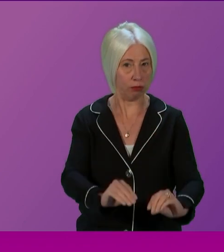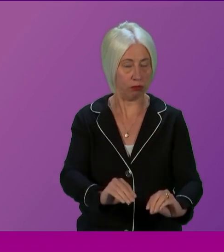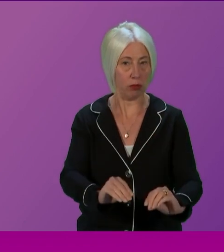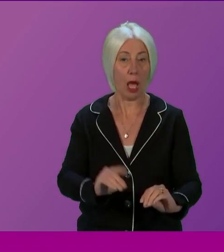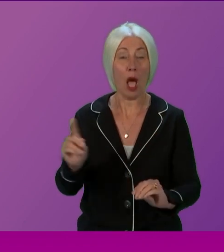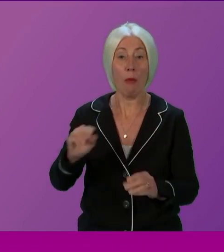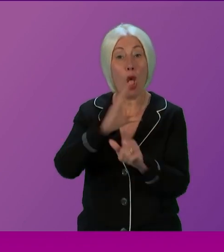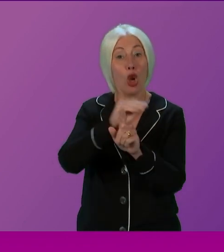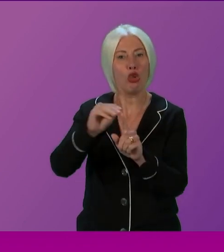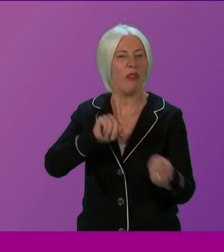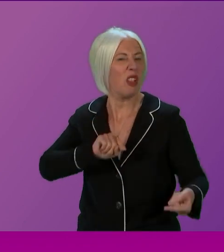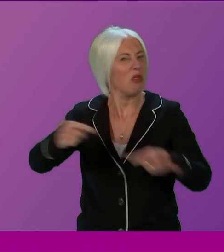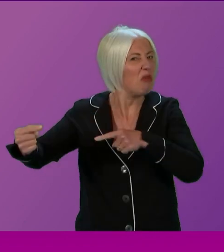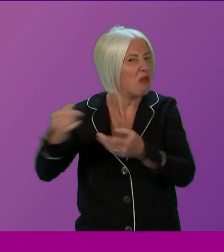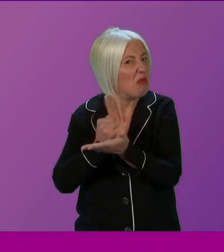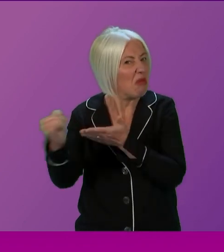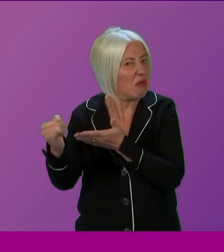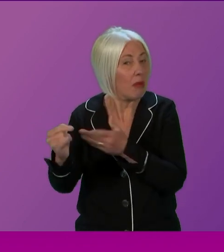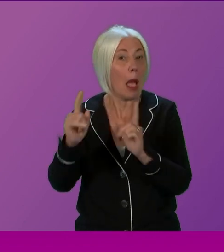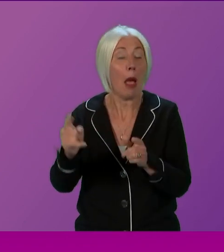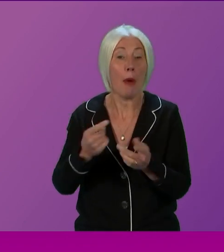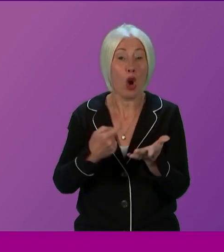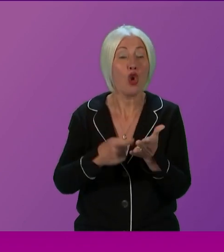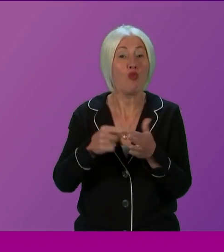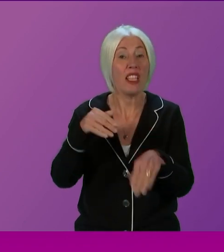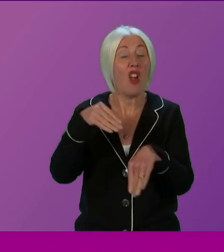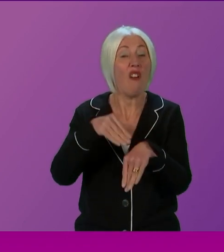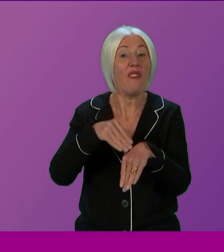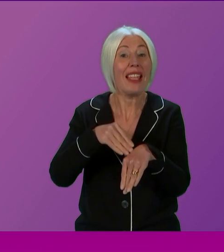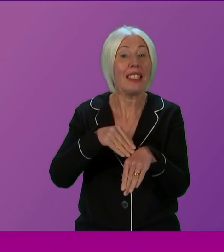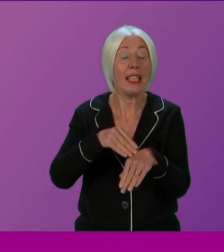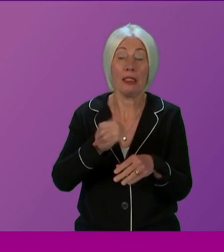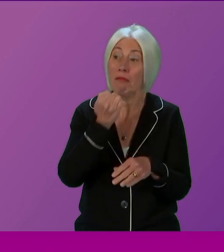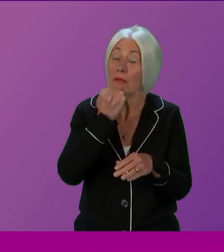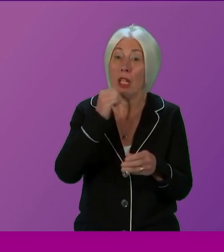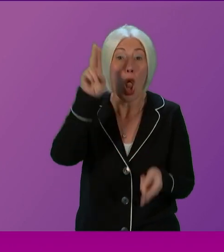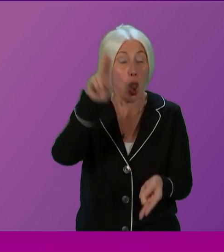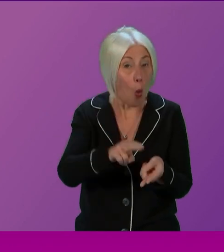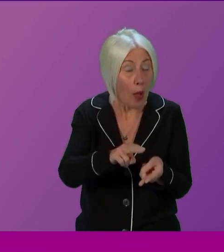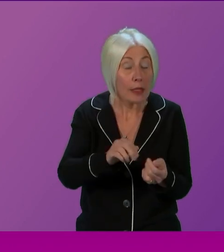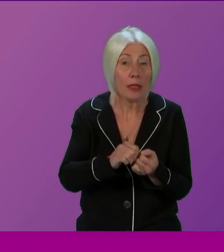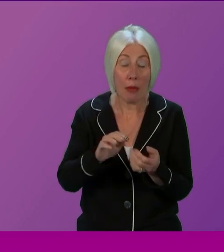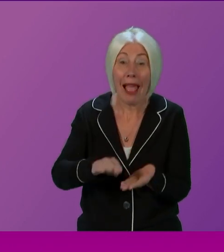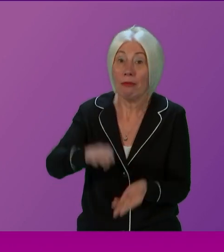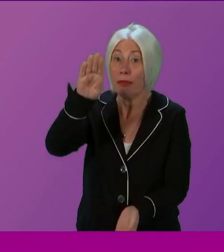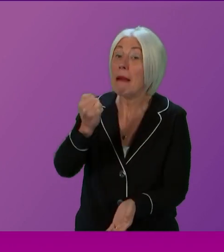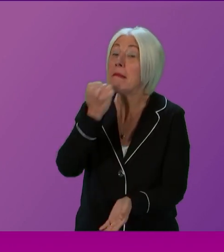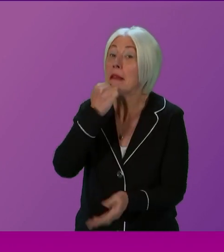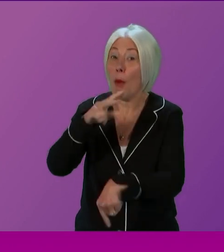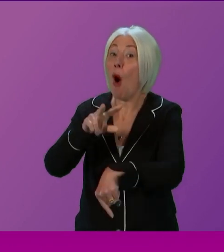Scottish Conservatives, of course. We see reoffending rates among the lowest ever and a higher number of police officers than there was at any time during